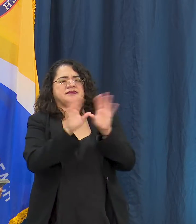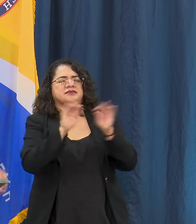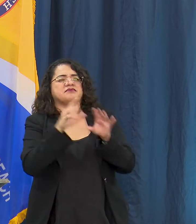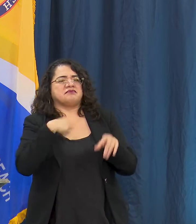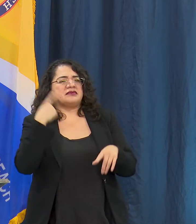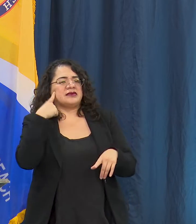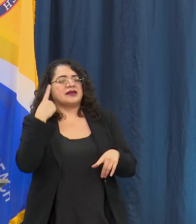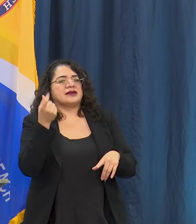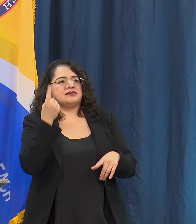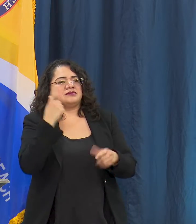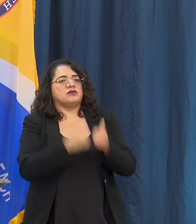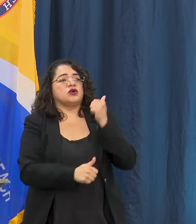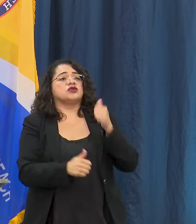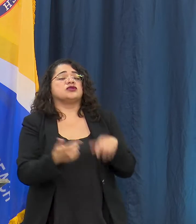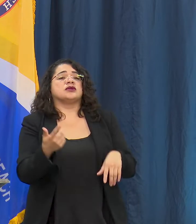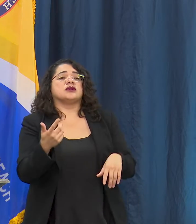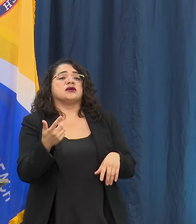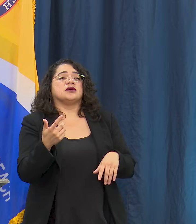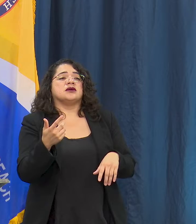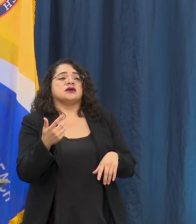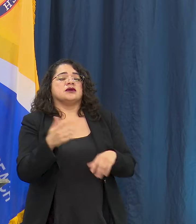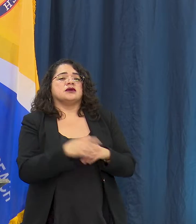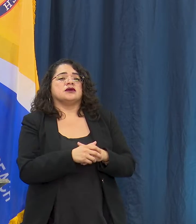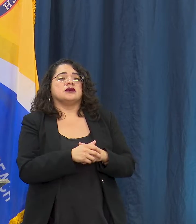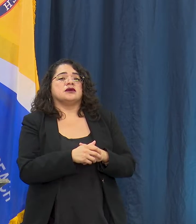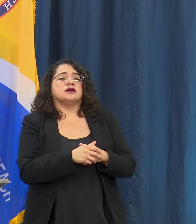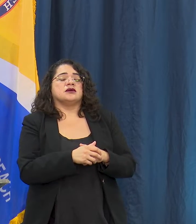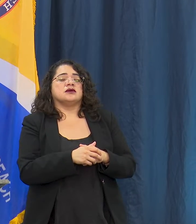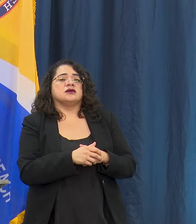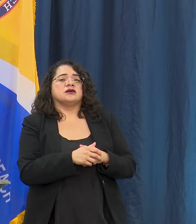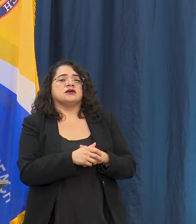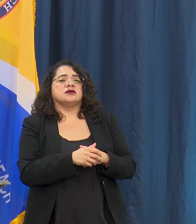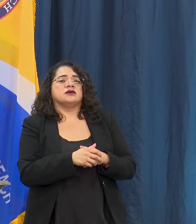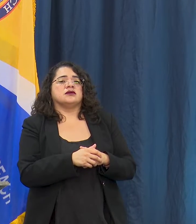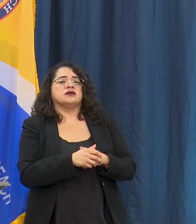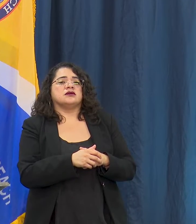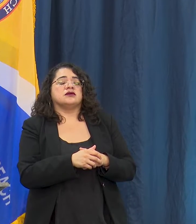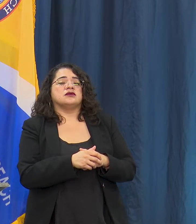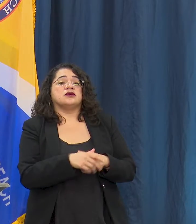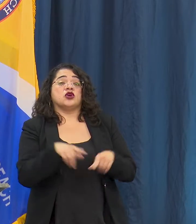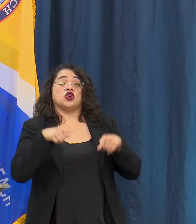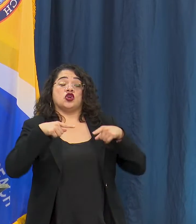First, I think it's important to note that back during the Great